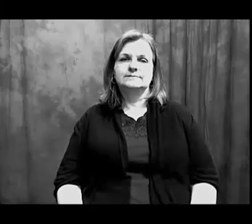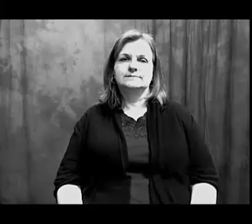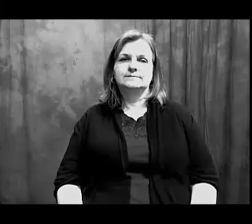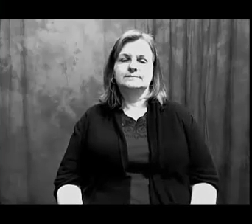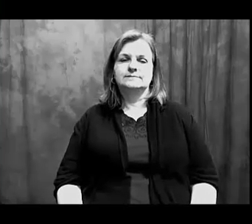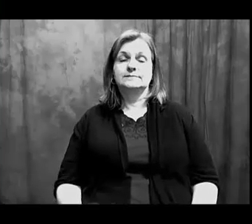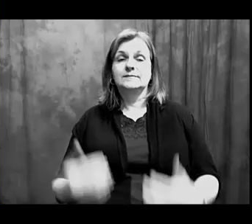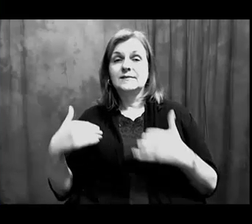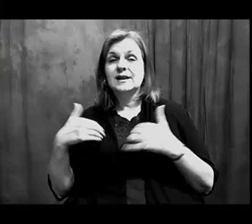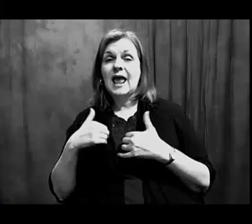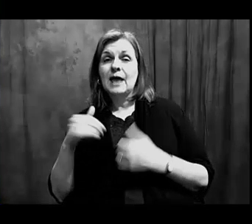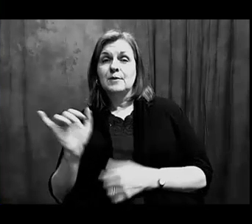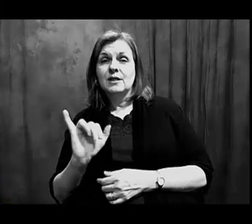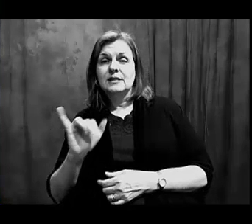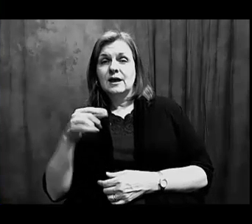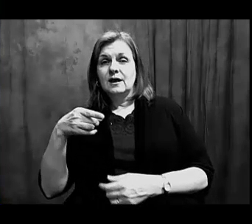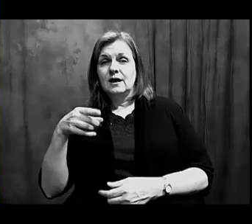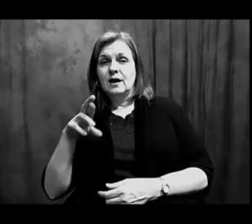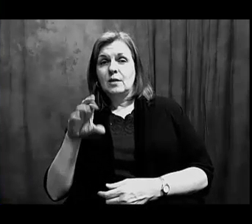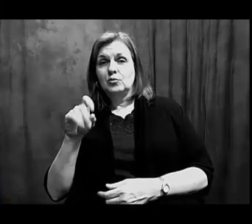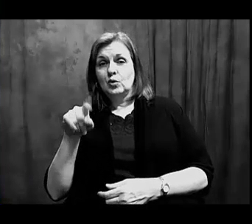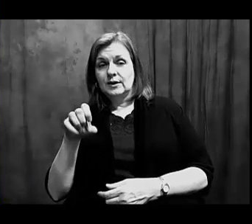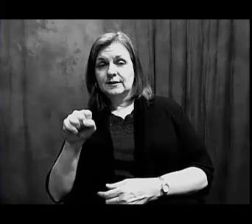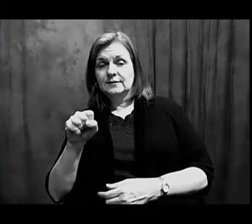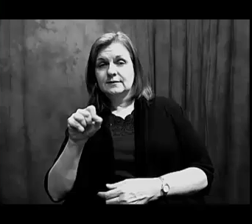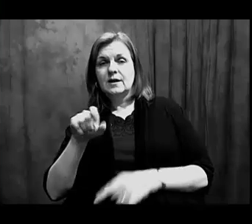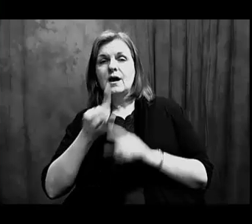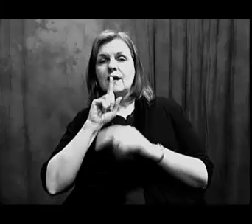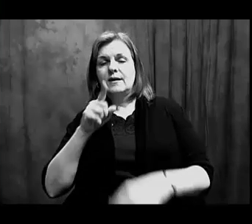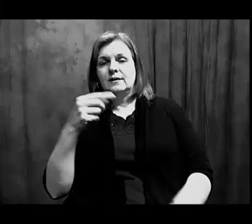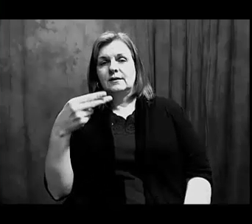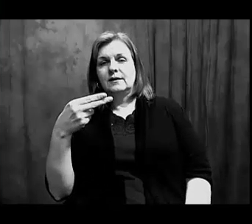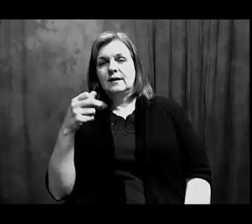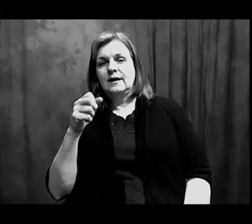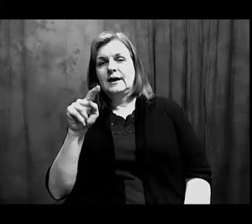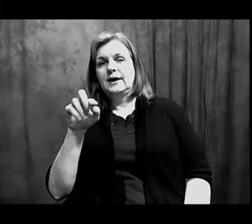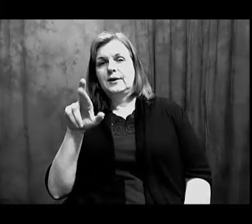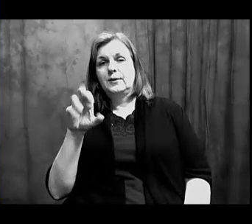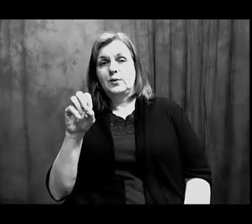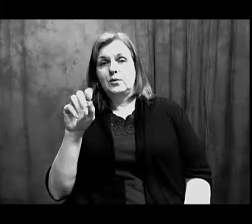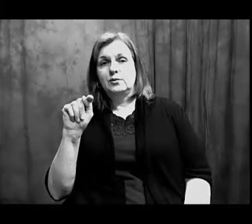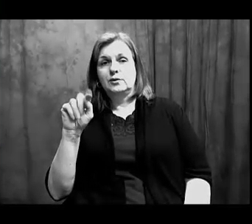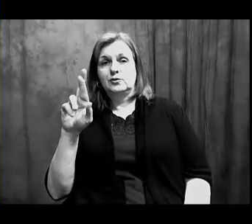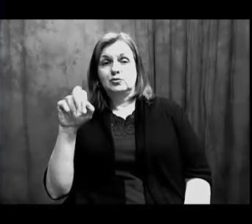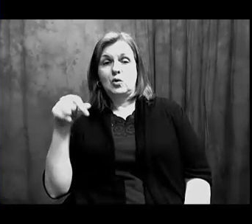animal-like protists on the other hand are heterotrophs